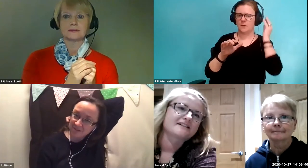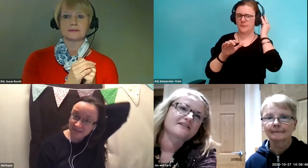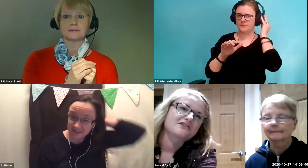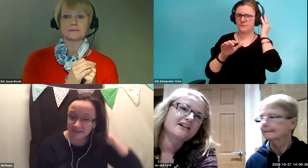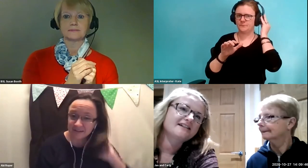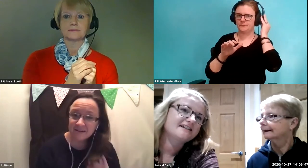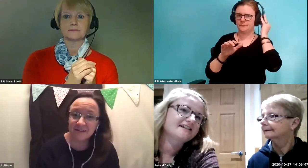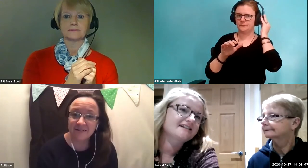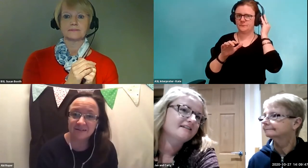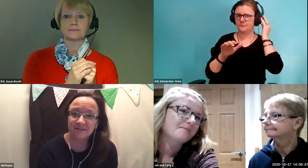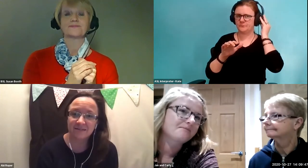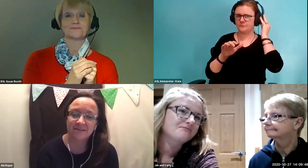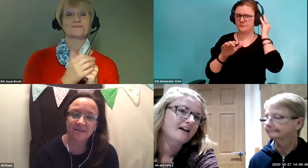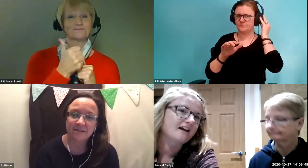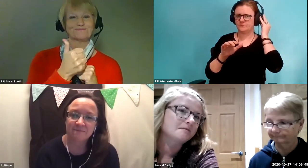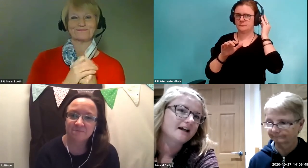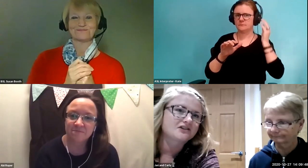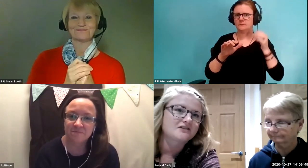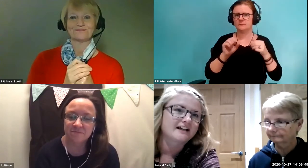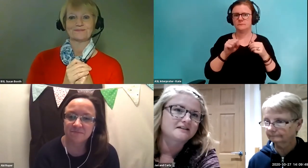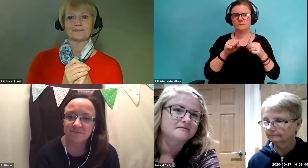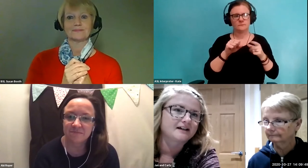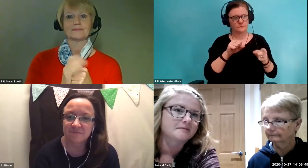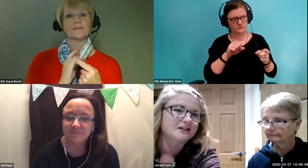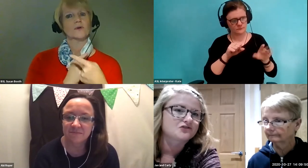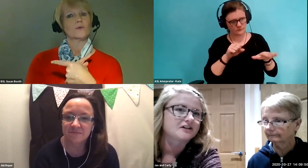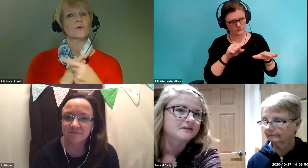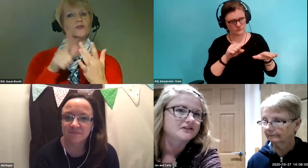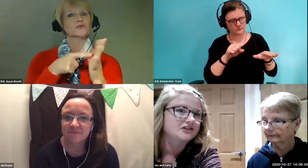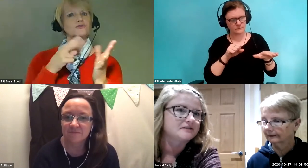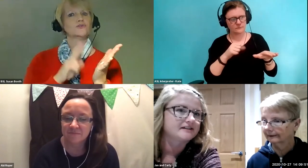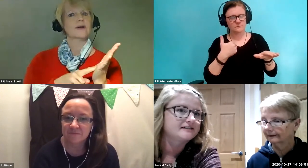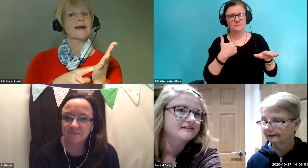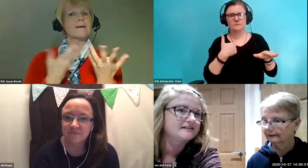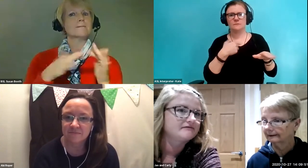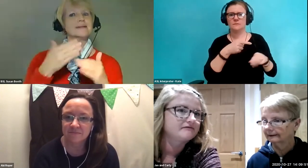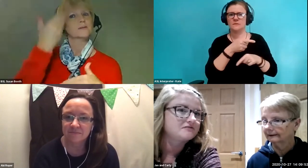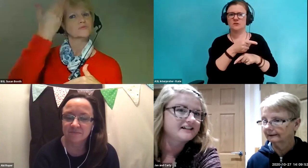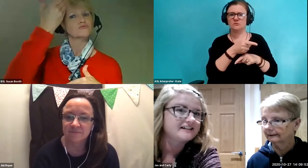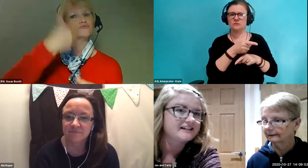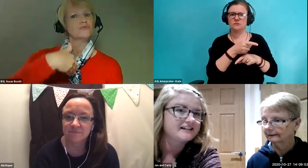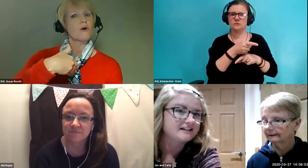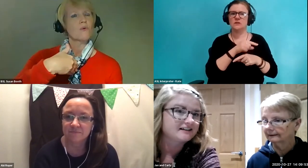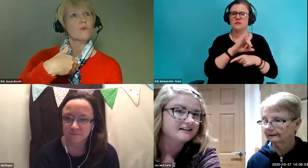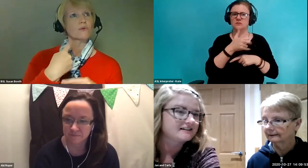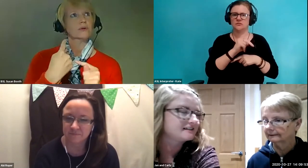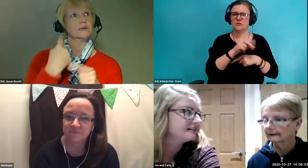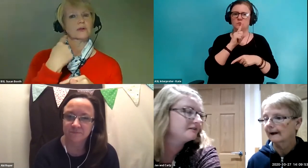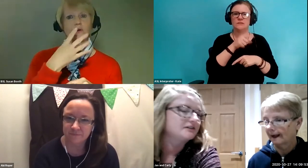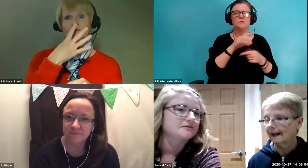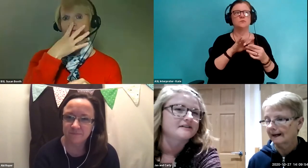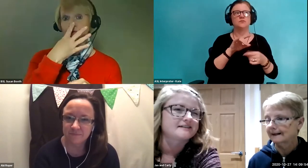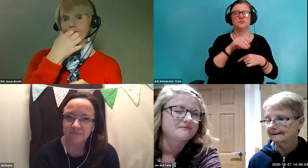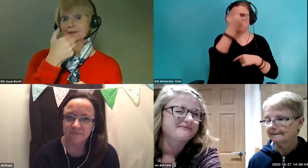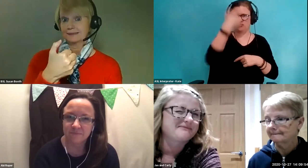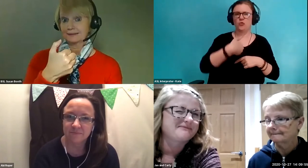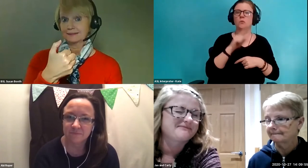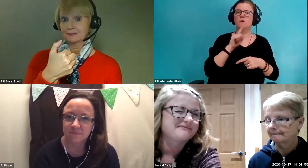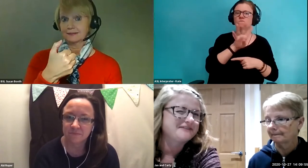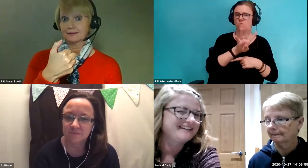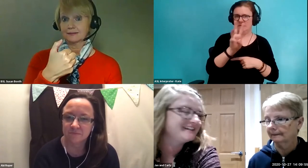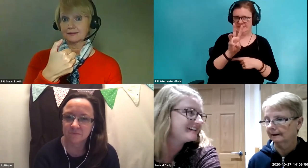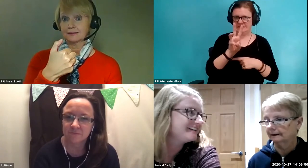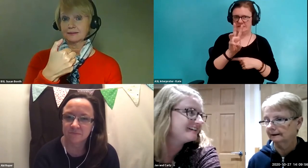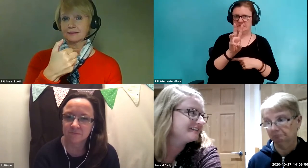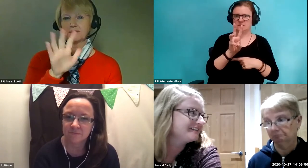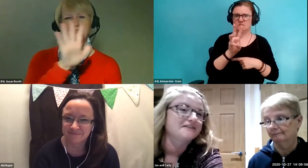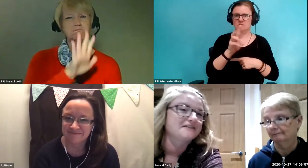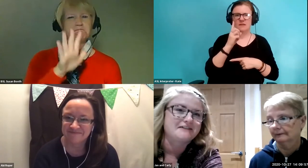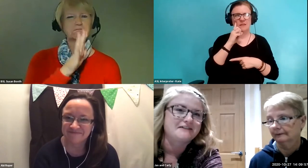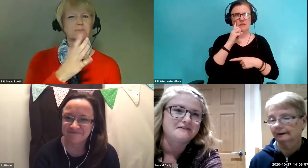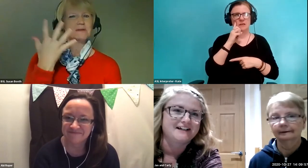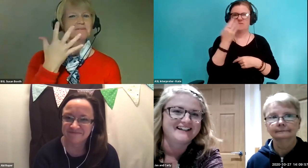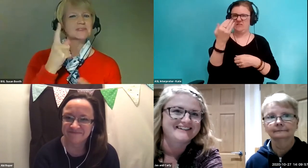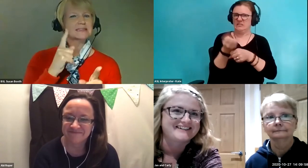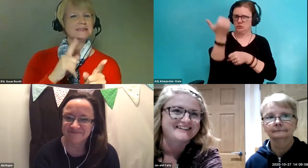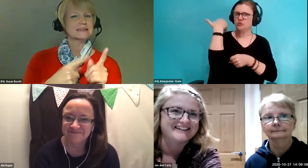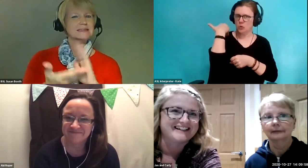Yeah so Jan's um had had a had a big stroke when she was 46 which was 15 years ago so I've just given away her age sorry!